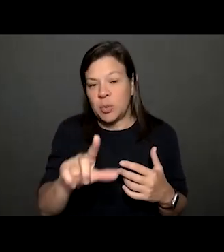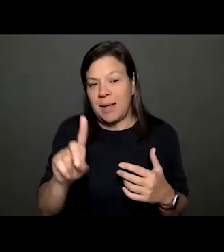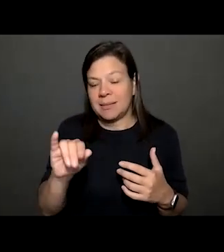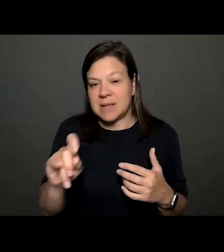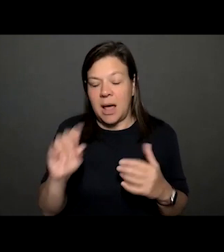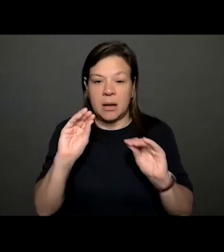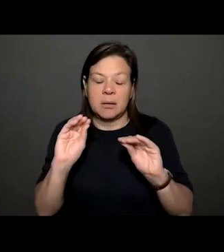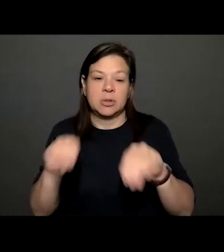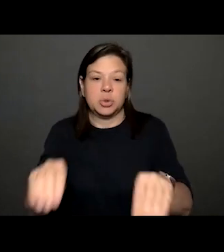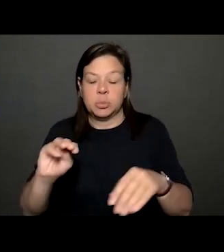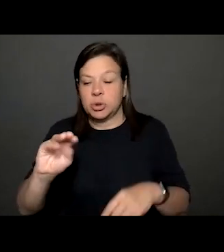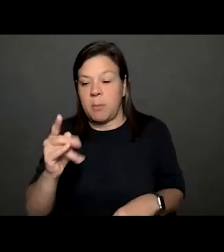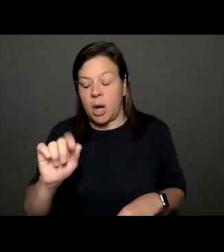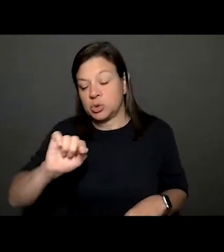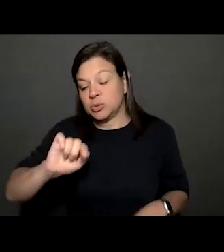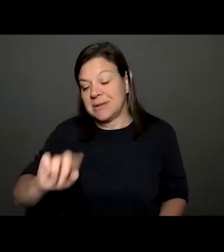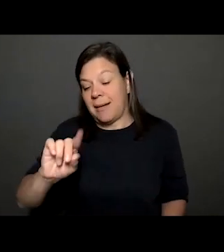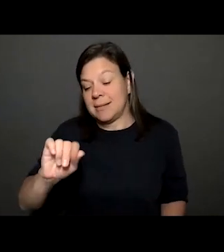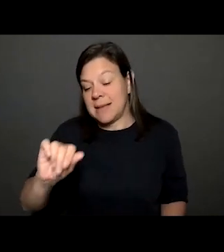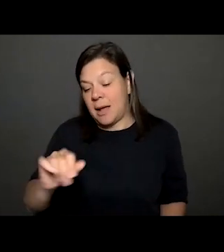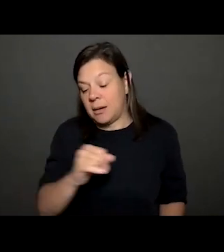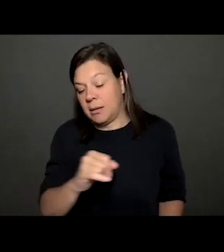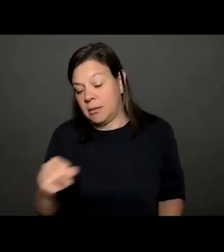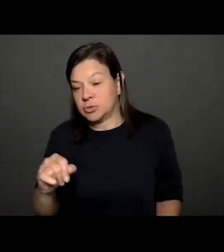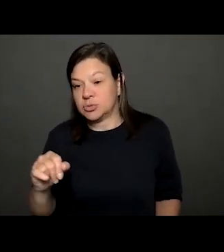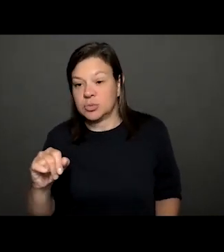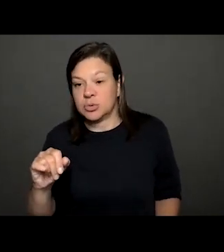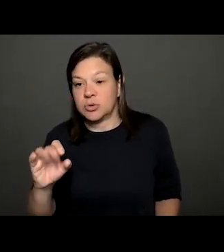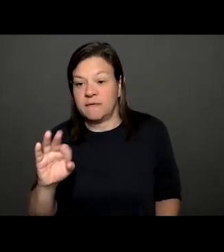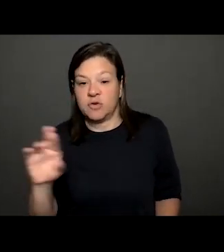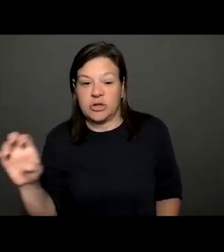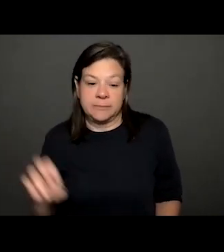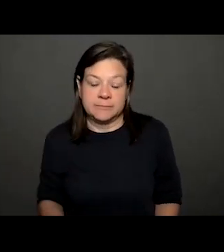LITERALLY ENTER MODULE.DATA UNDERSCORE QUERY. THAT'S EVERYTHING.